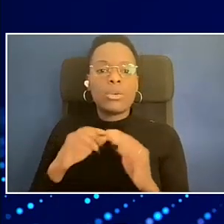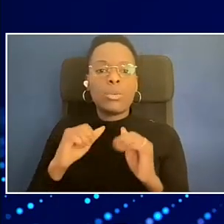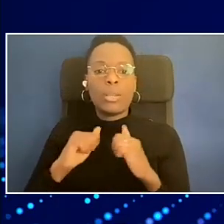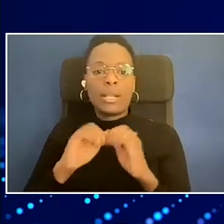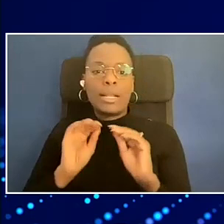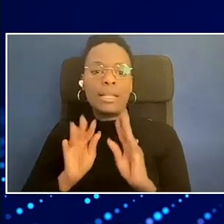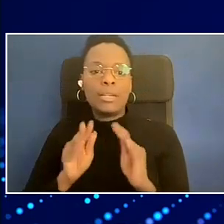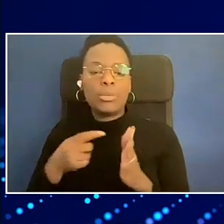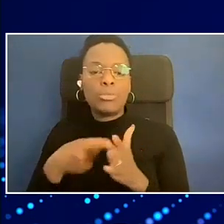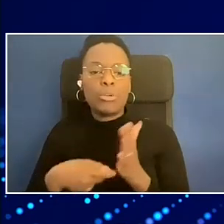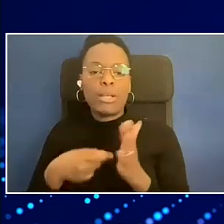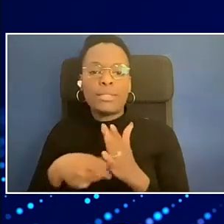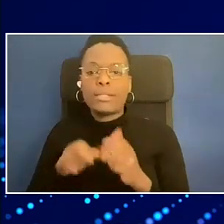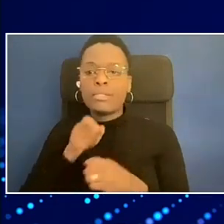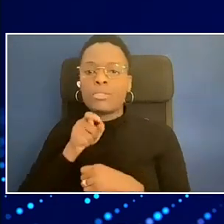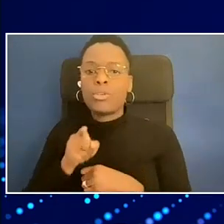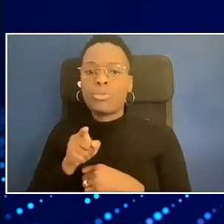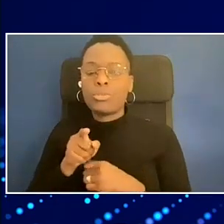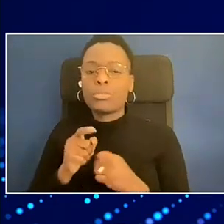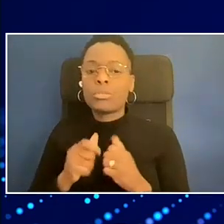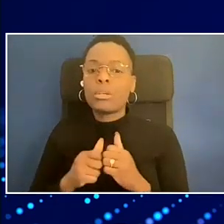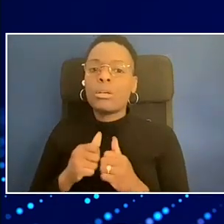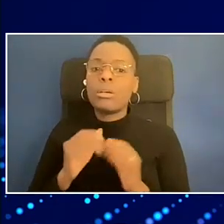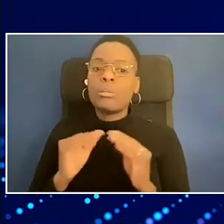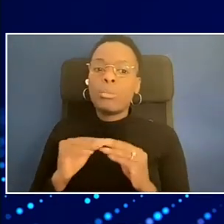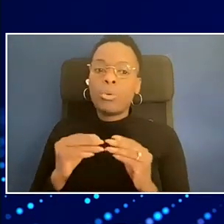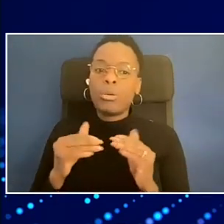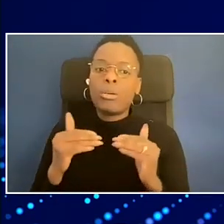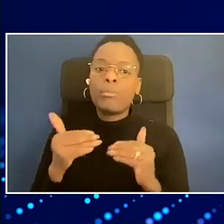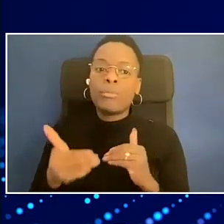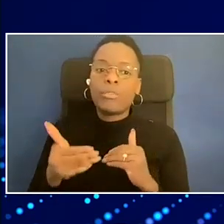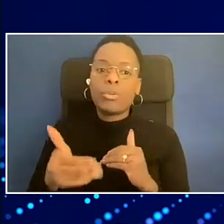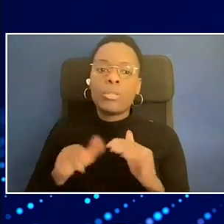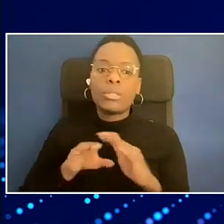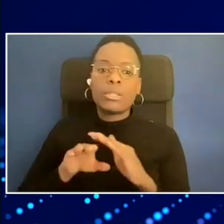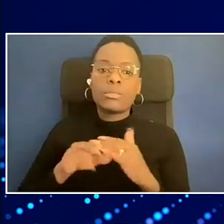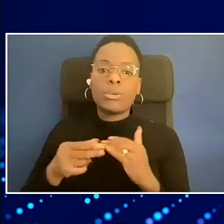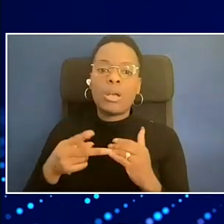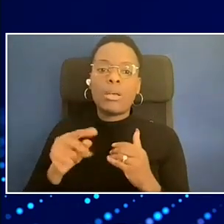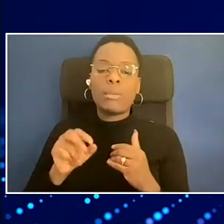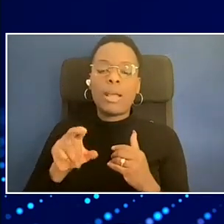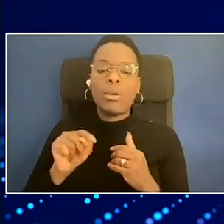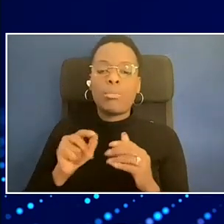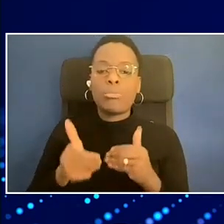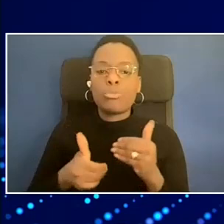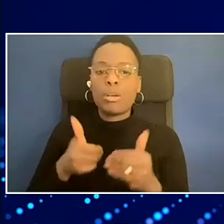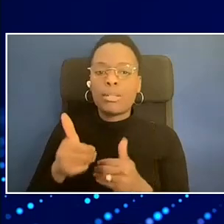access programs receive monetary credit. The Department has doubled down on its position over the course of this